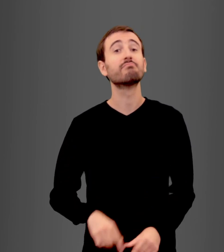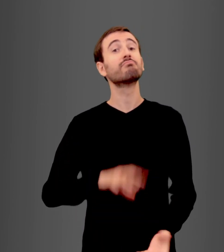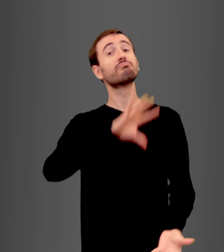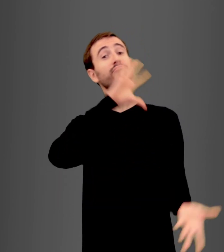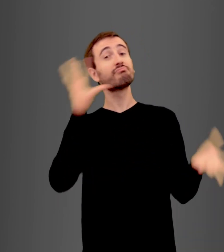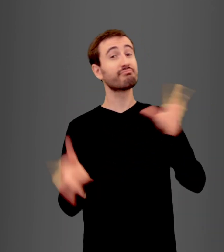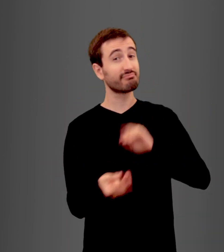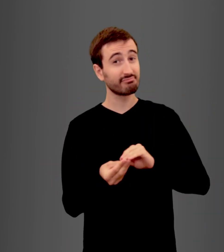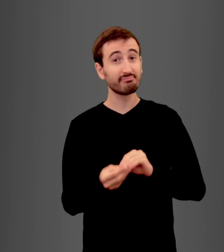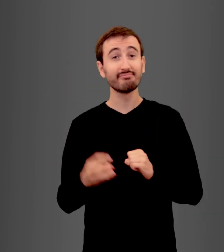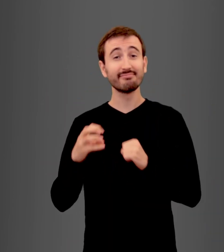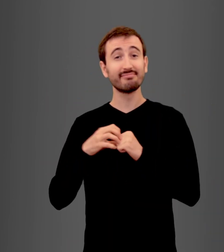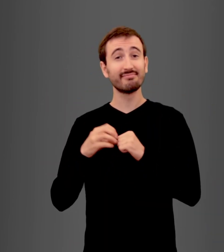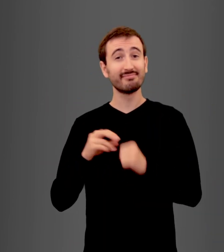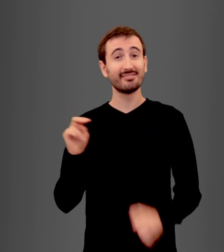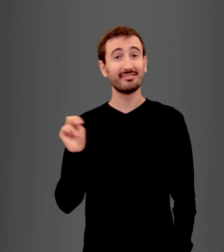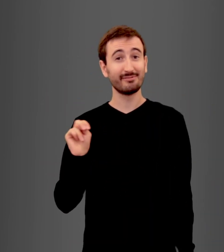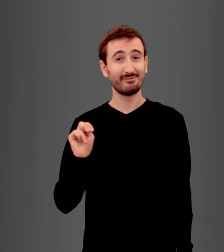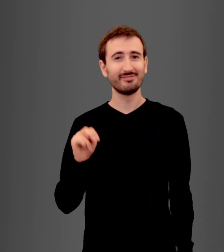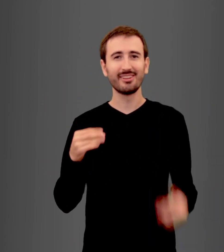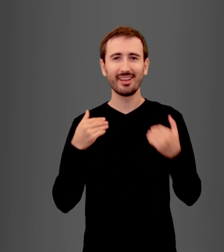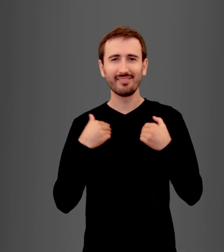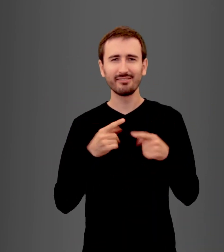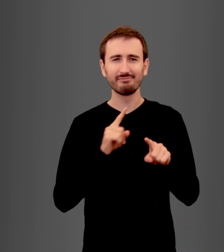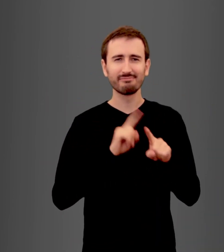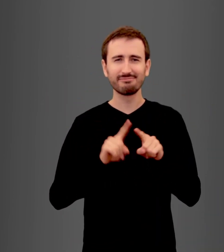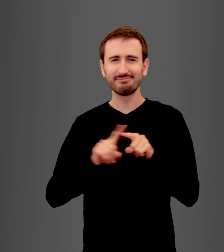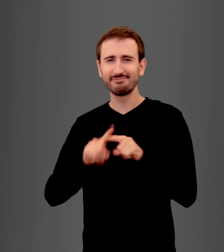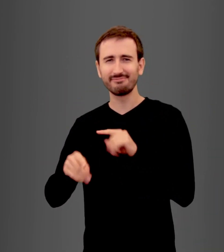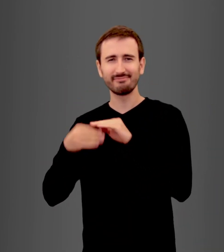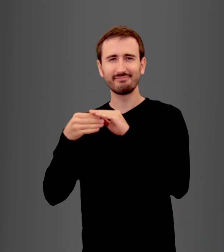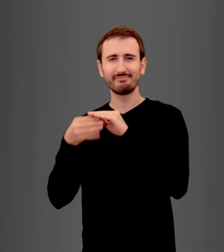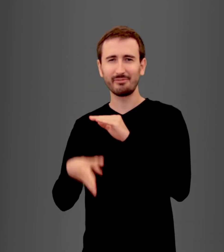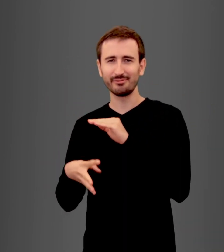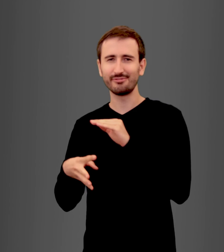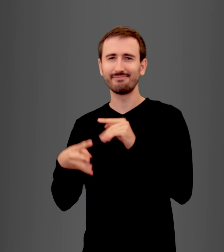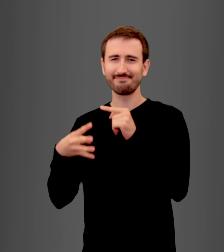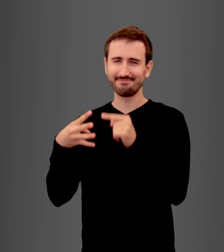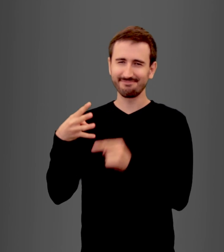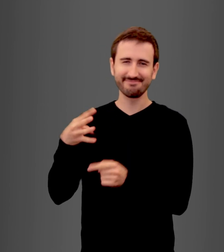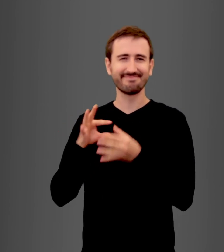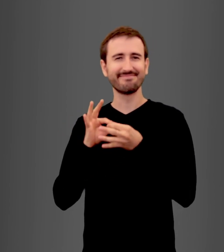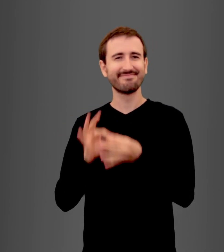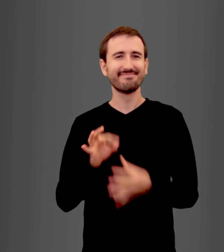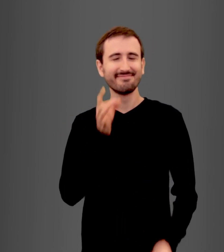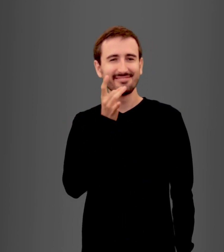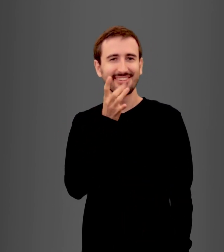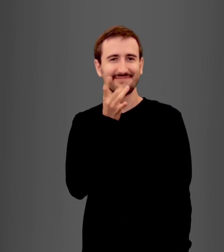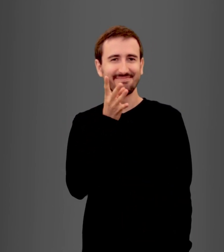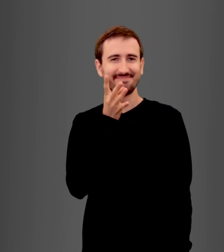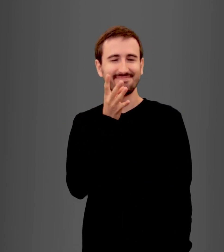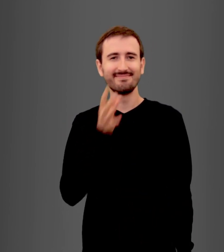Altogether, nitrogen-vacancy centers possess a variety of optical properties.